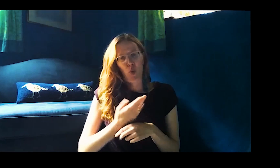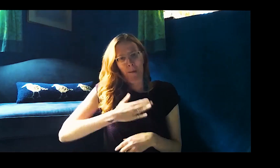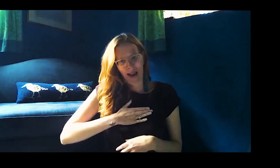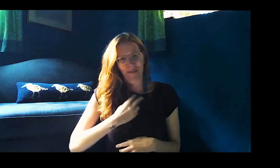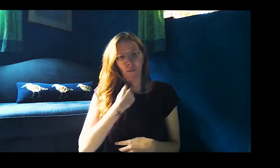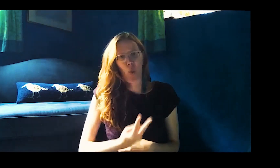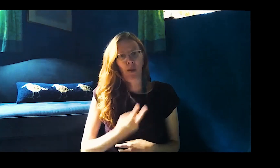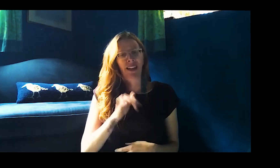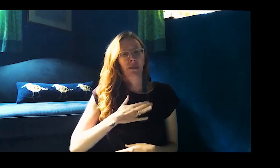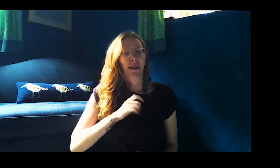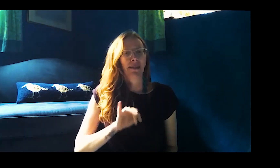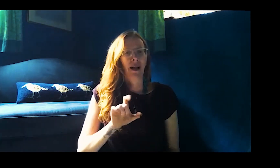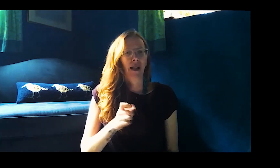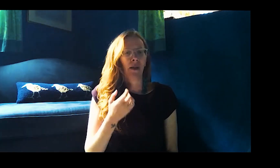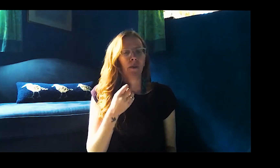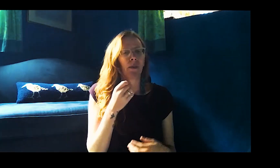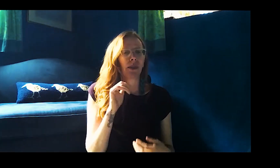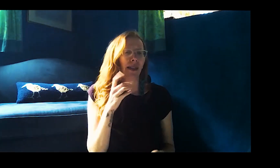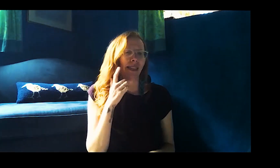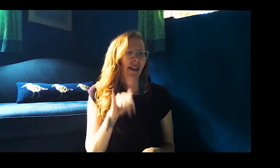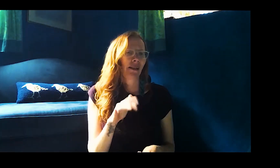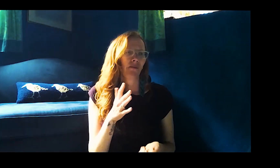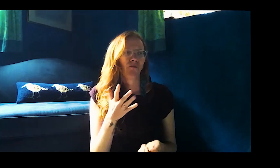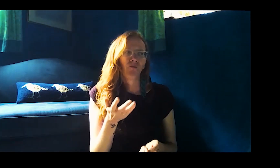also want to use my voice. I guess you could say that's my style. It's - a better way to develop